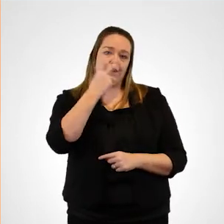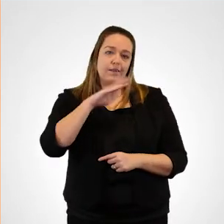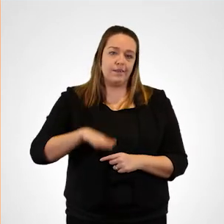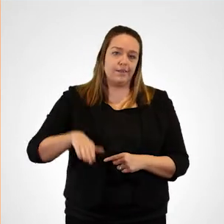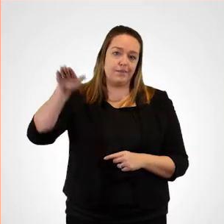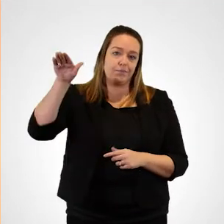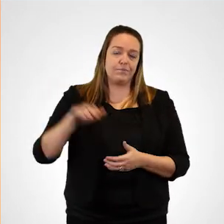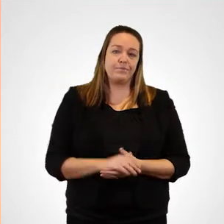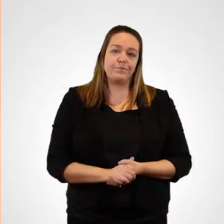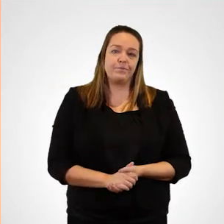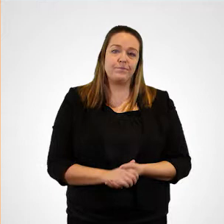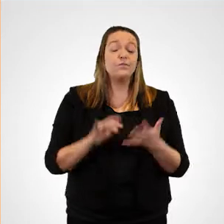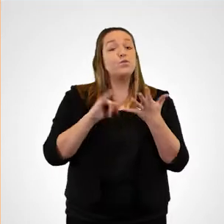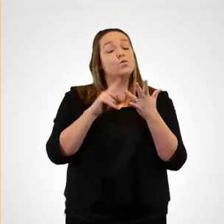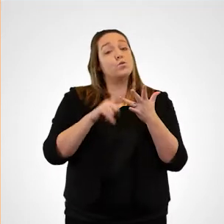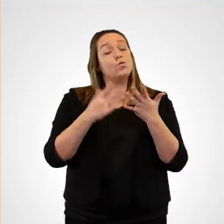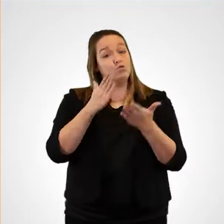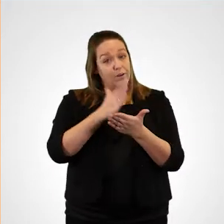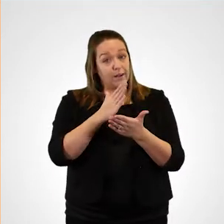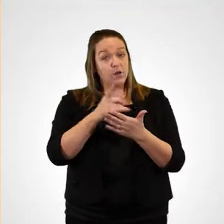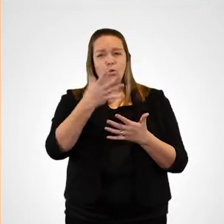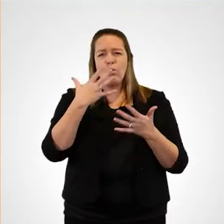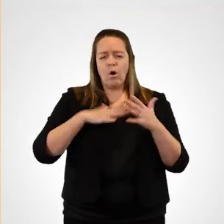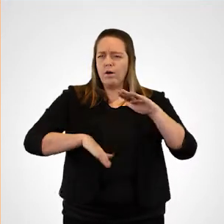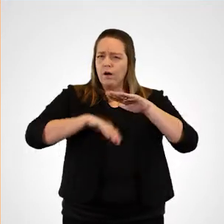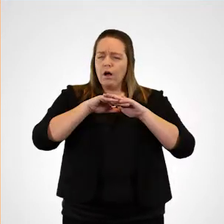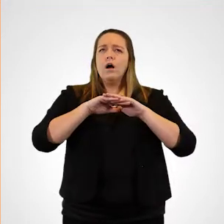Now, in order to really get a clear idea about the development